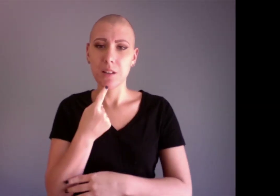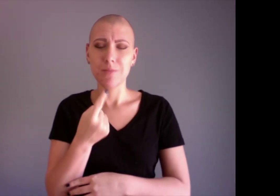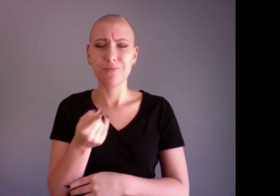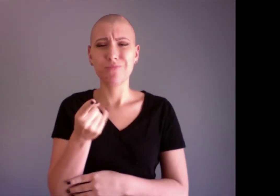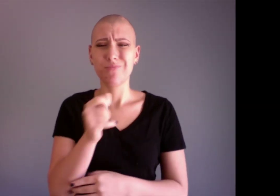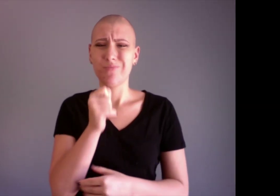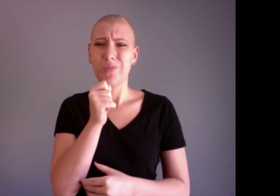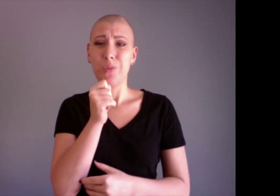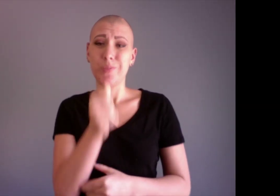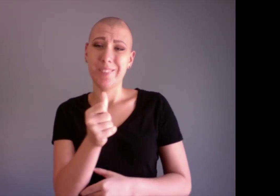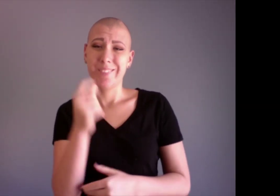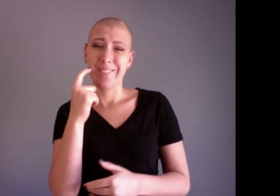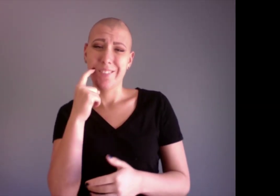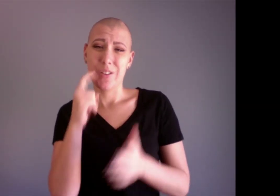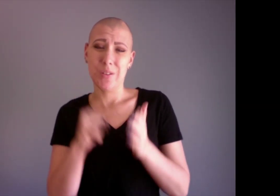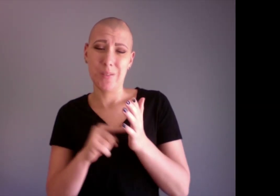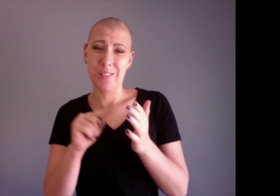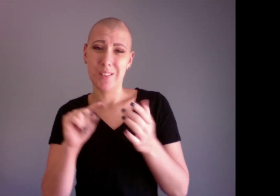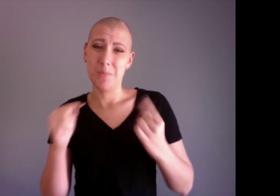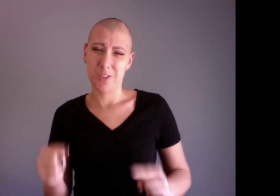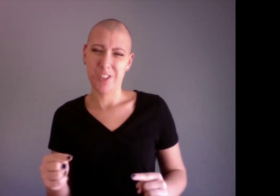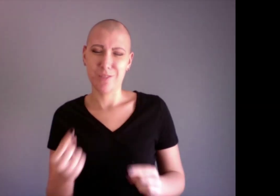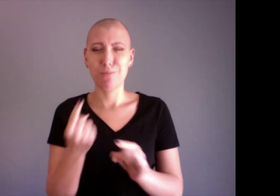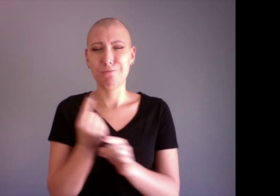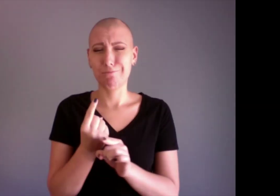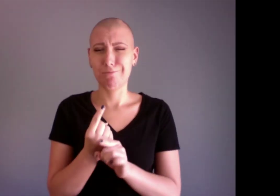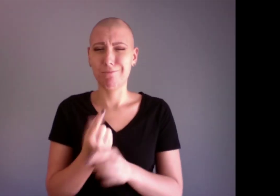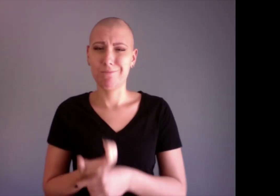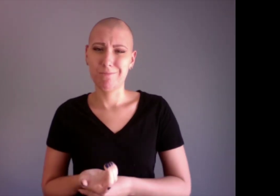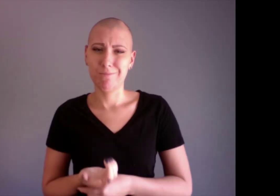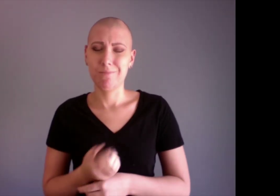You didn’t notice any abrasions, right?